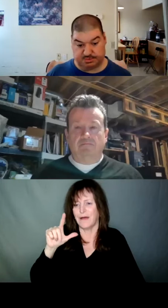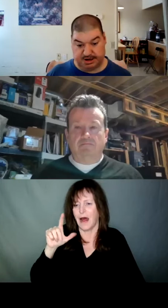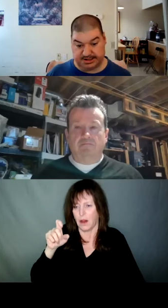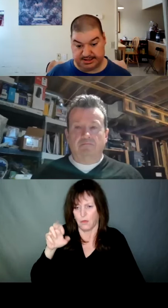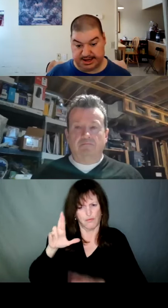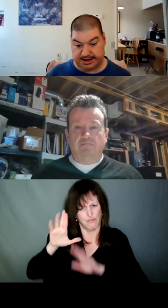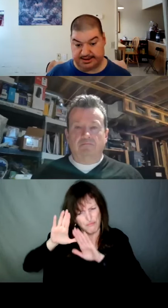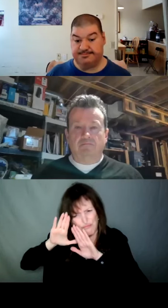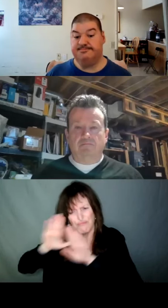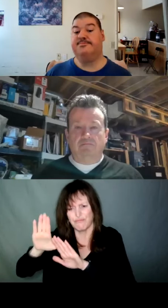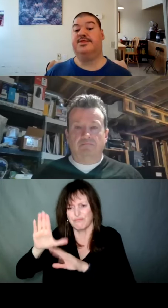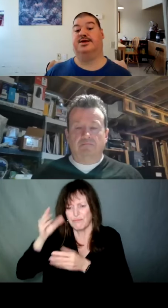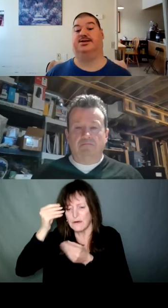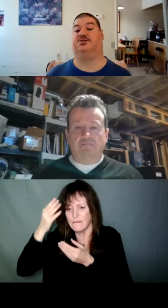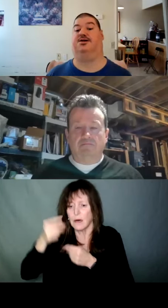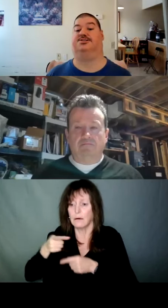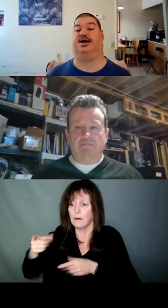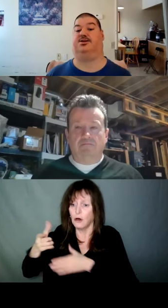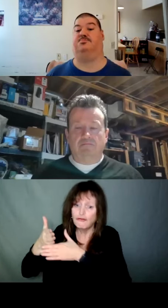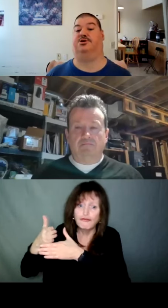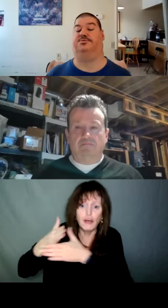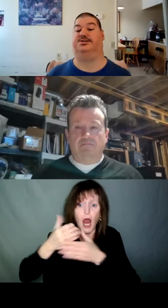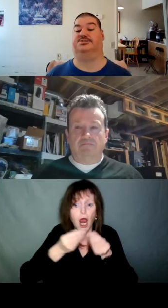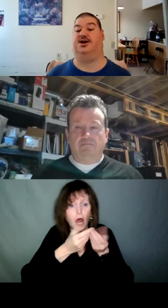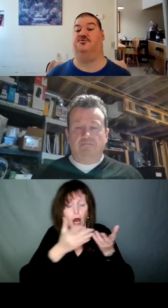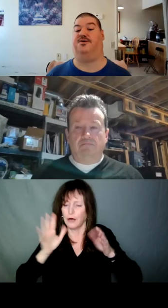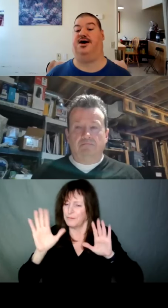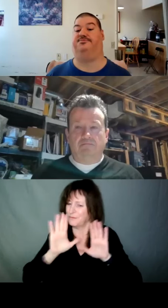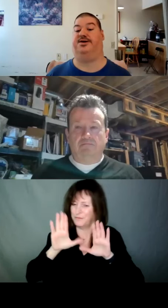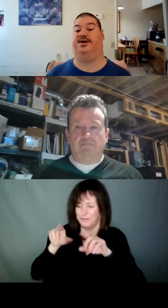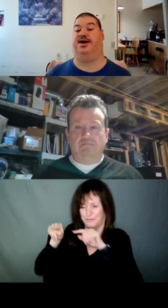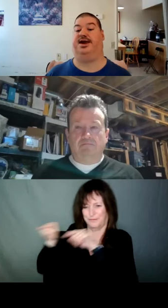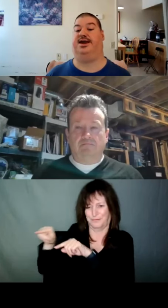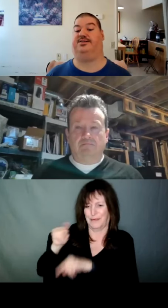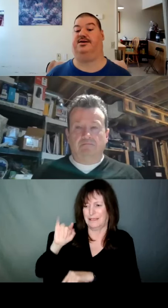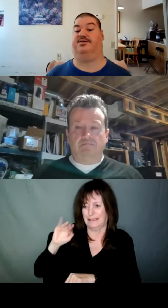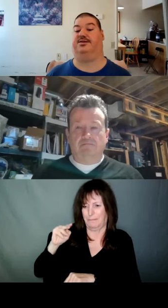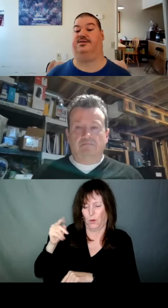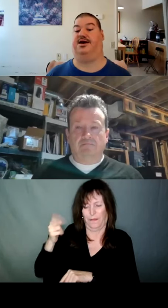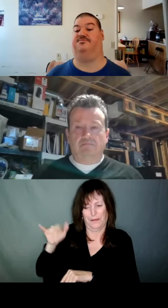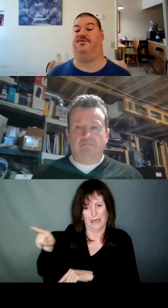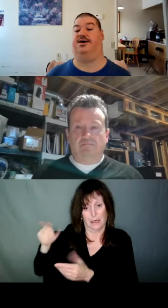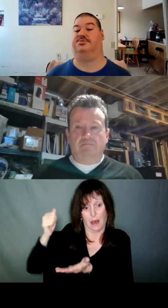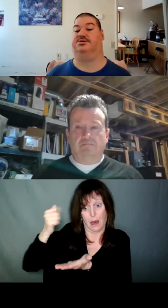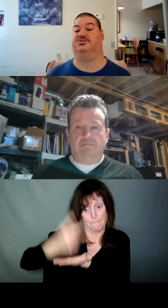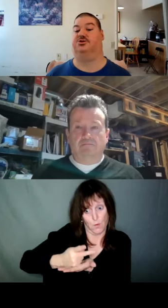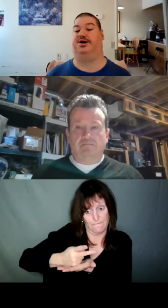Tim Valyear owner of integrity care consultants and neither whole